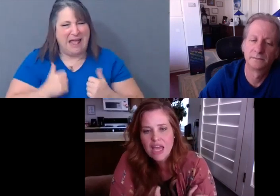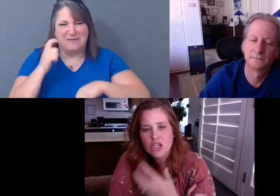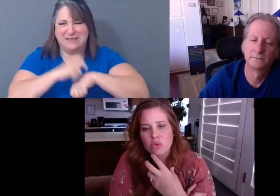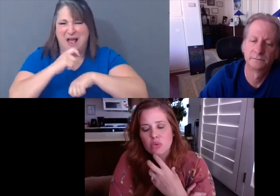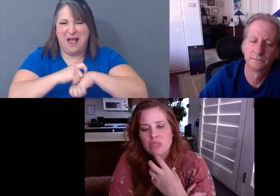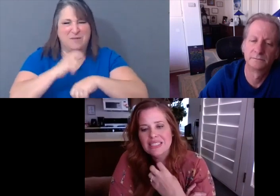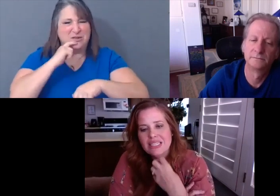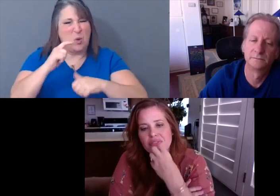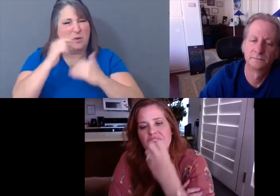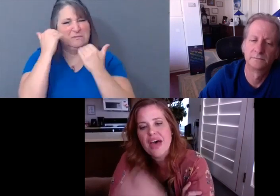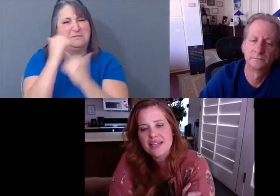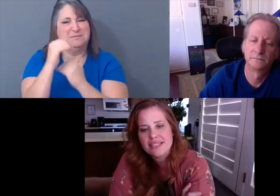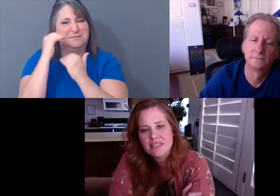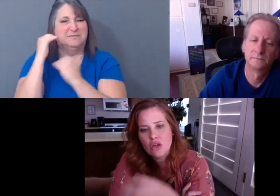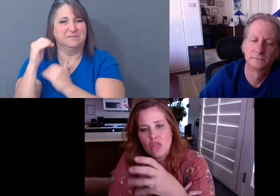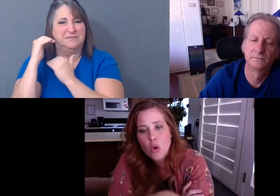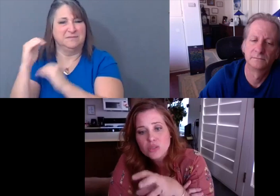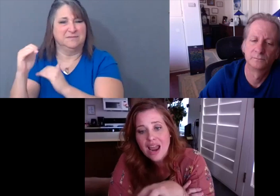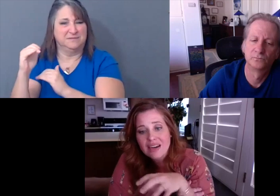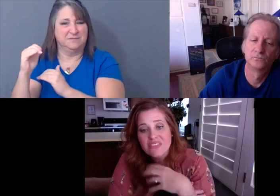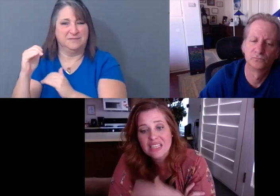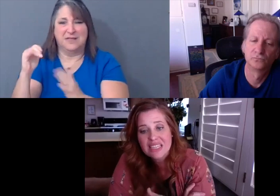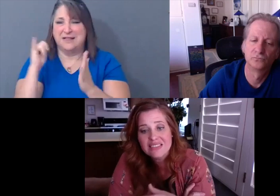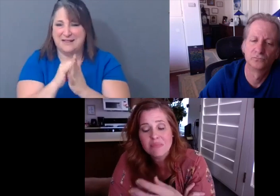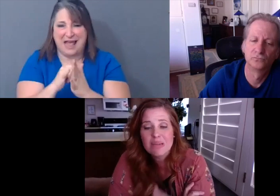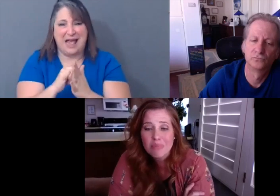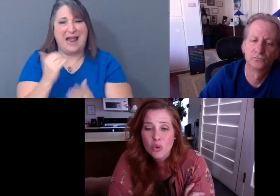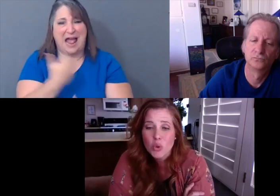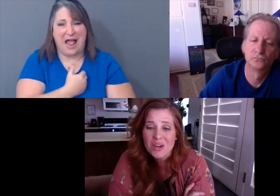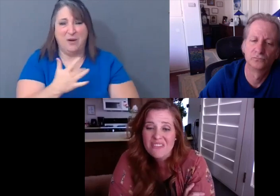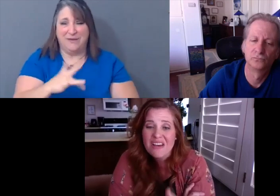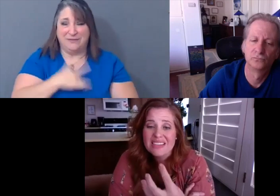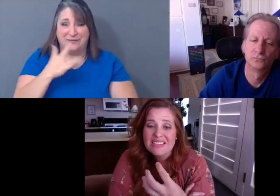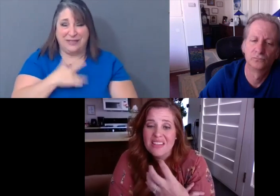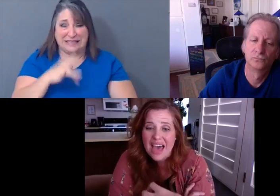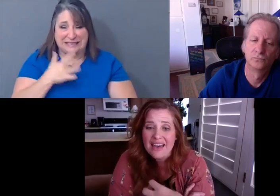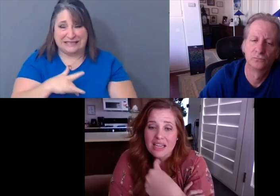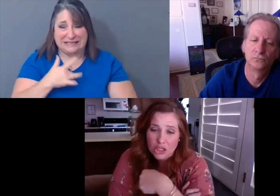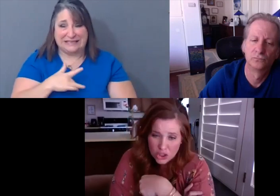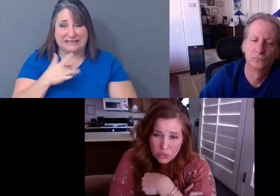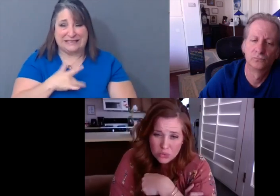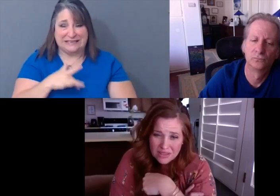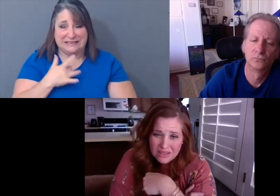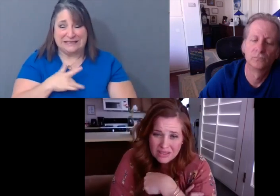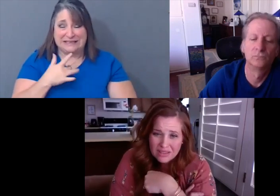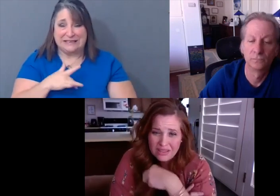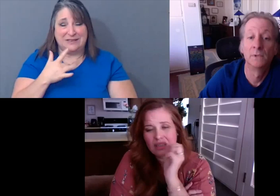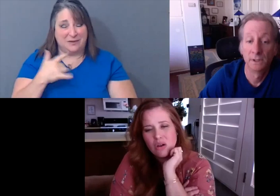that you need to invest those kinds of feelings in people who invest that in you, you know?